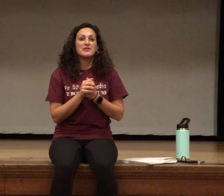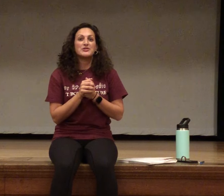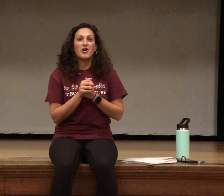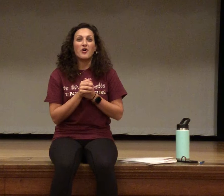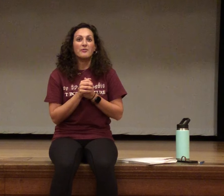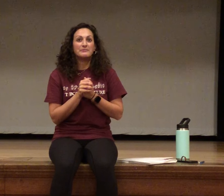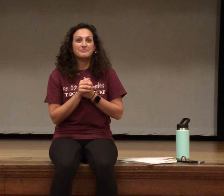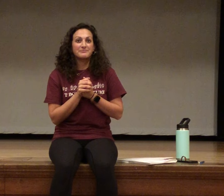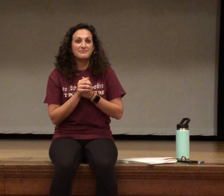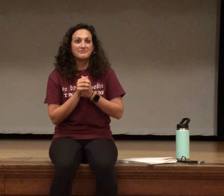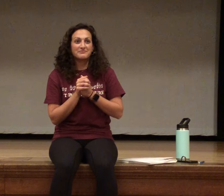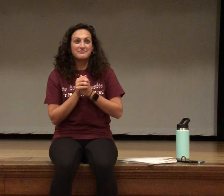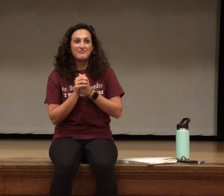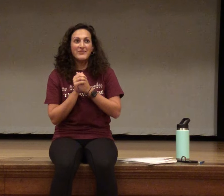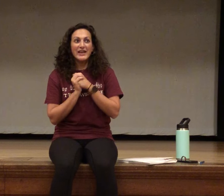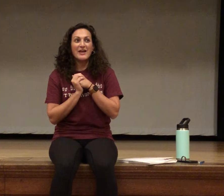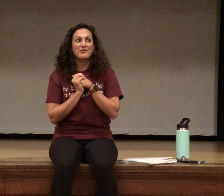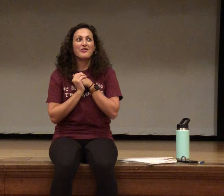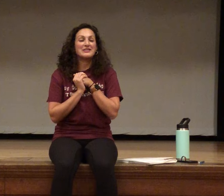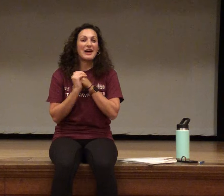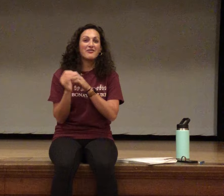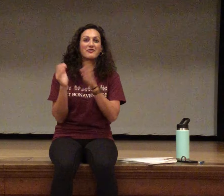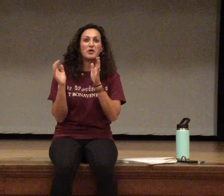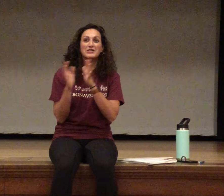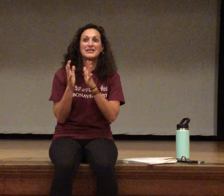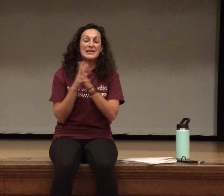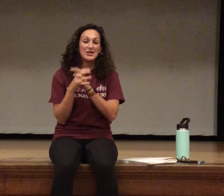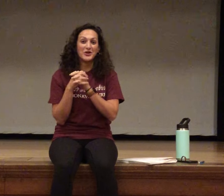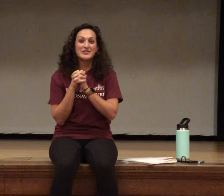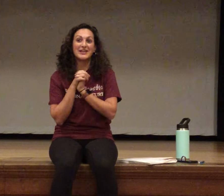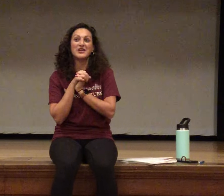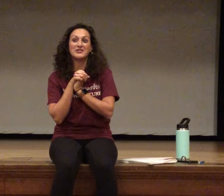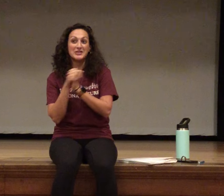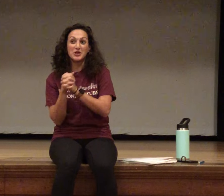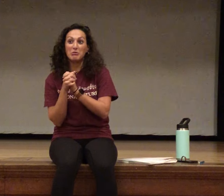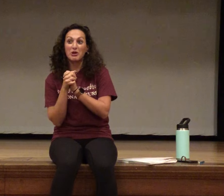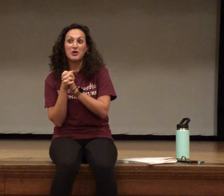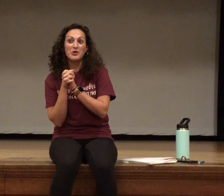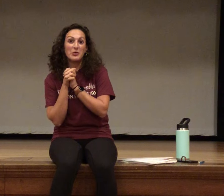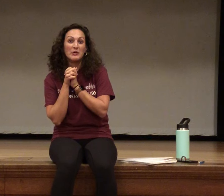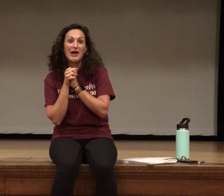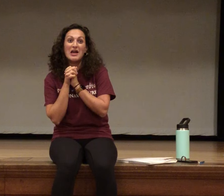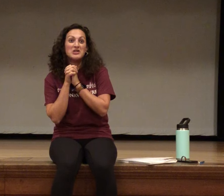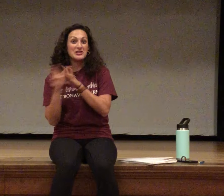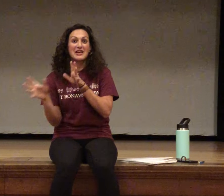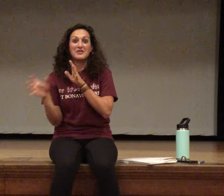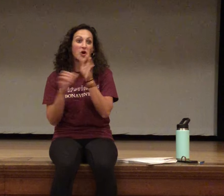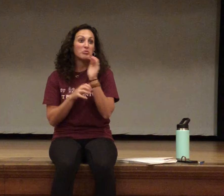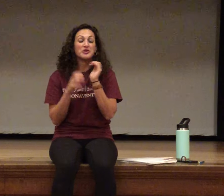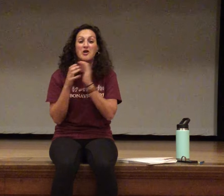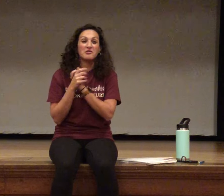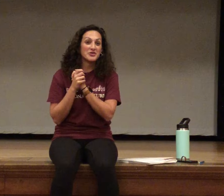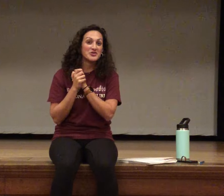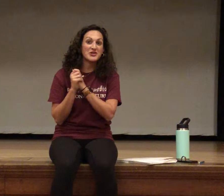um so if a deaf person hears that there's an interpreter who just had carpal tunnel surgery